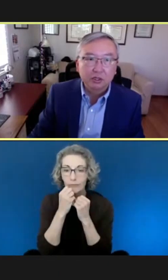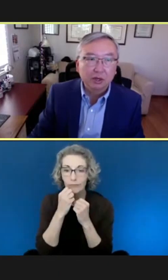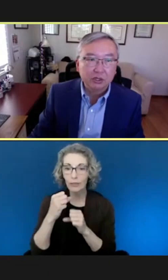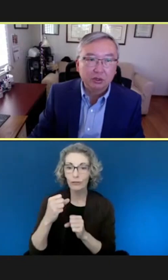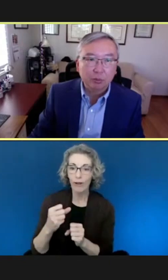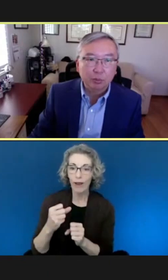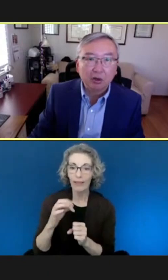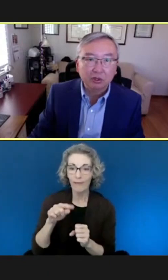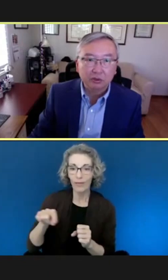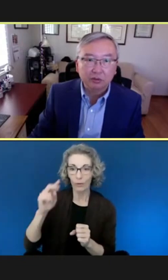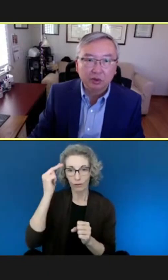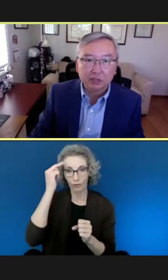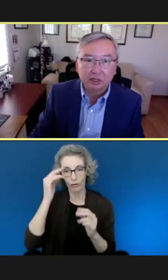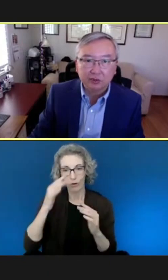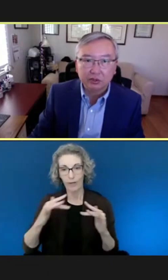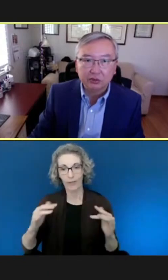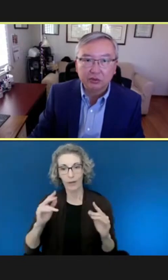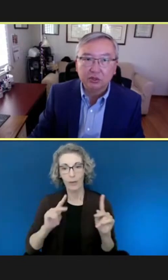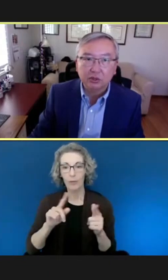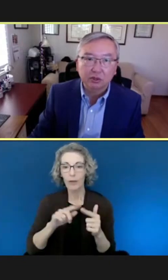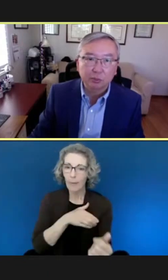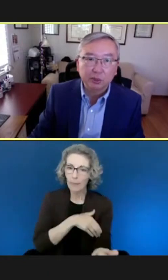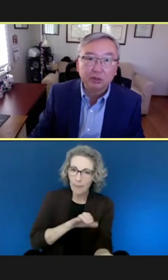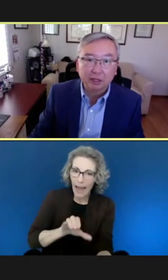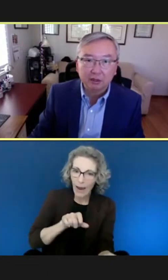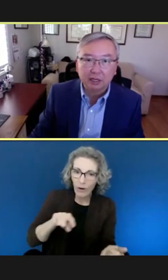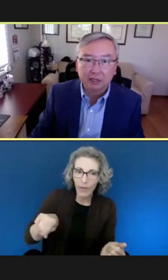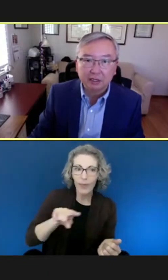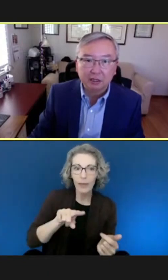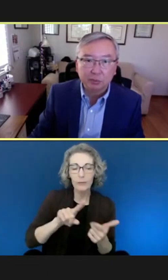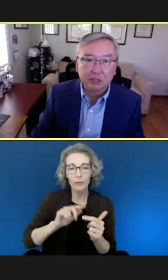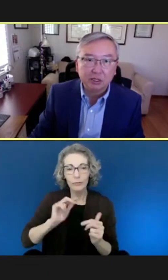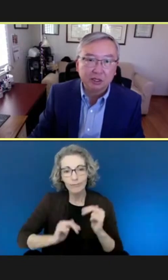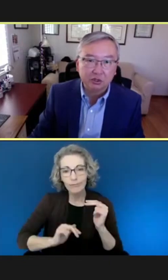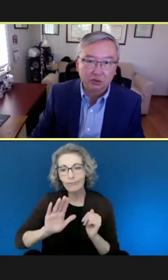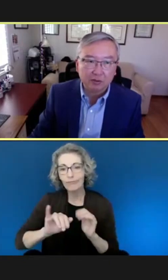So as to empower neurodiverse individuals to build their identity based